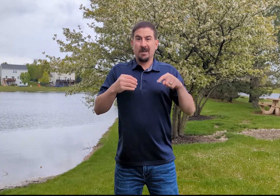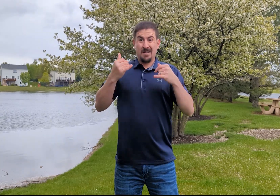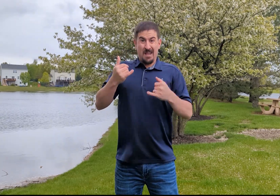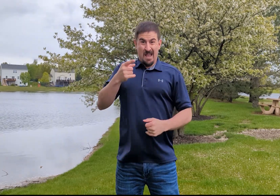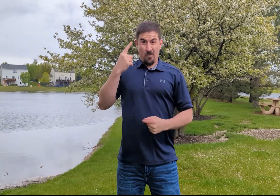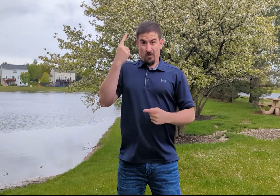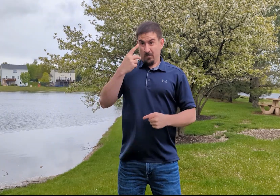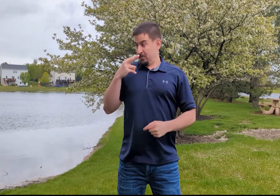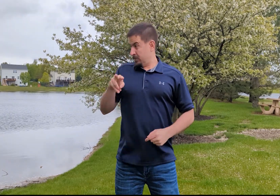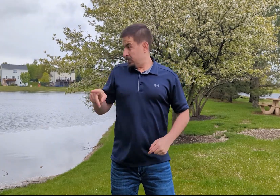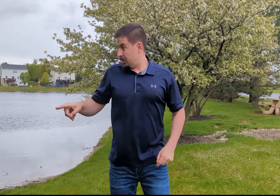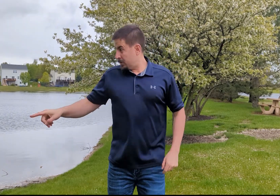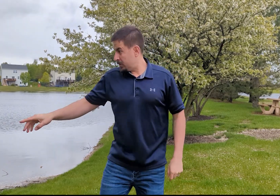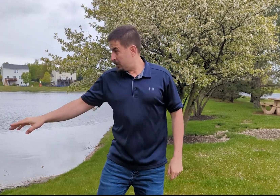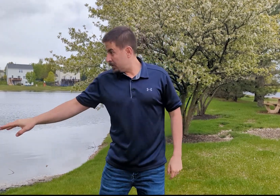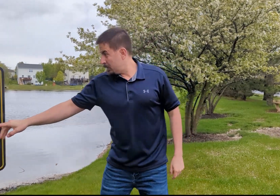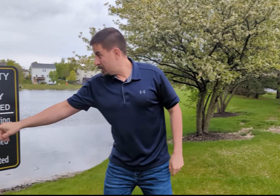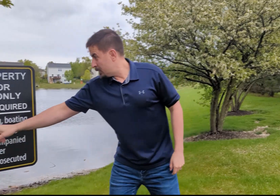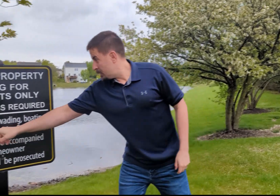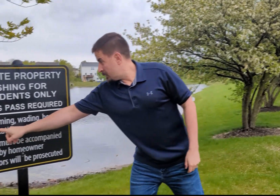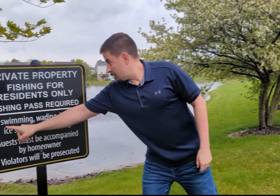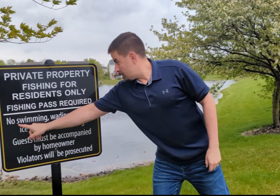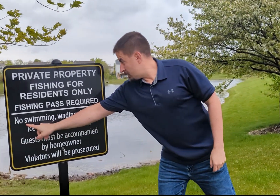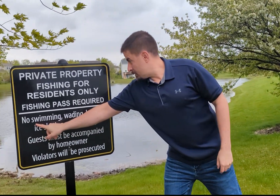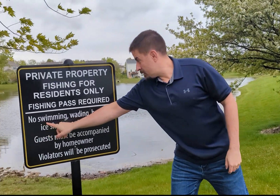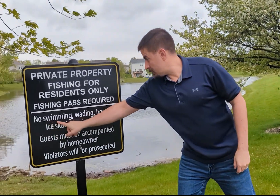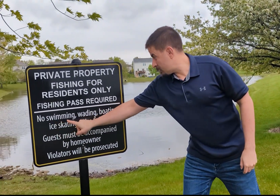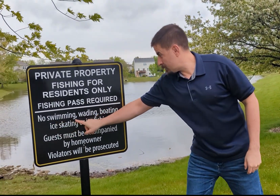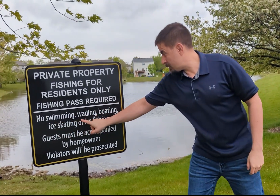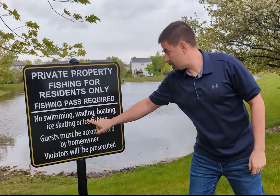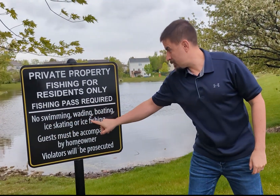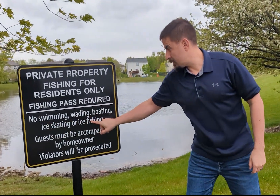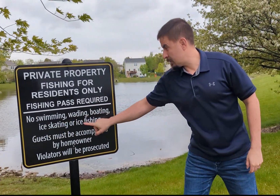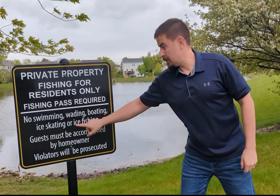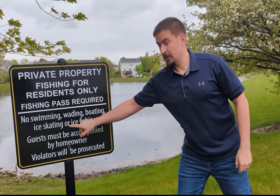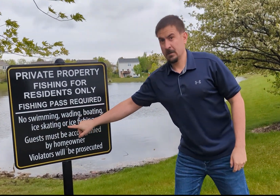Now you may now understand why you usually see “no swimming” signs in your neighborhood’s pond.